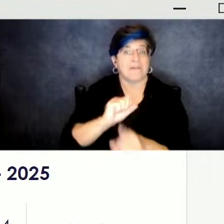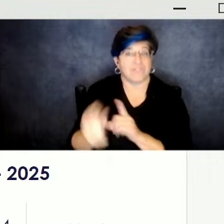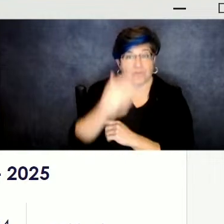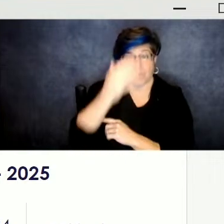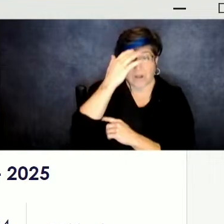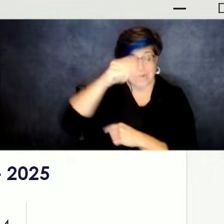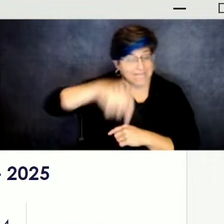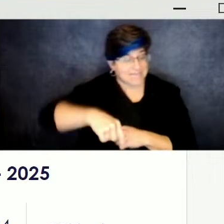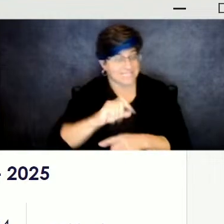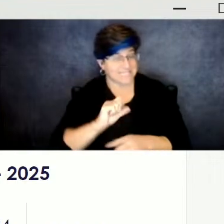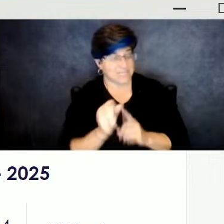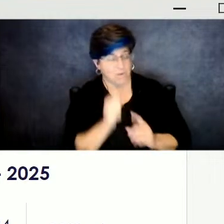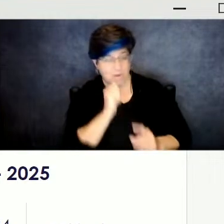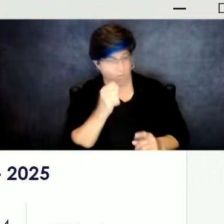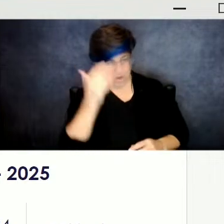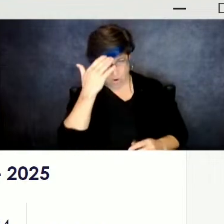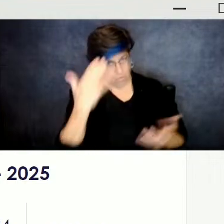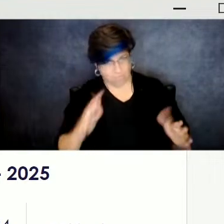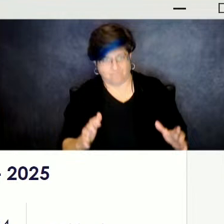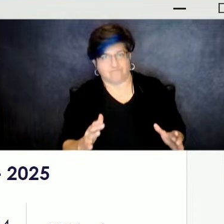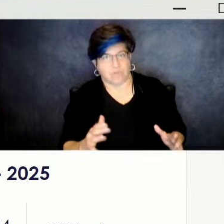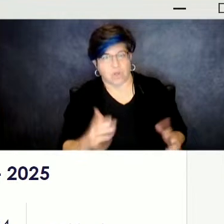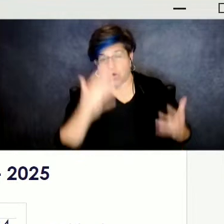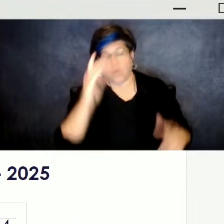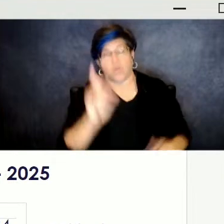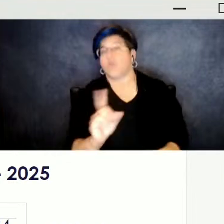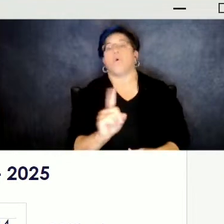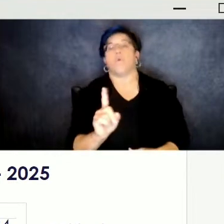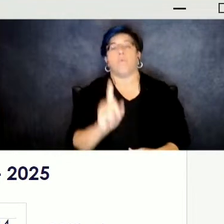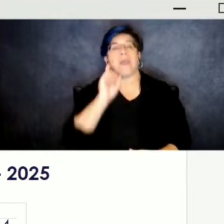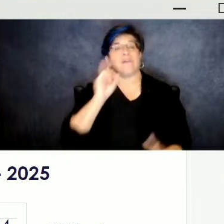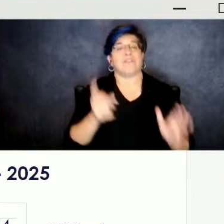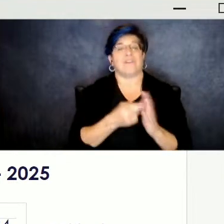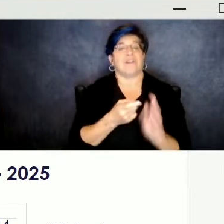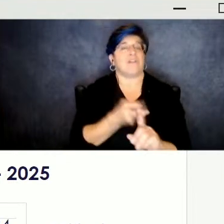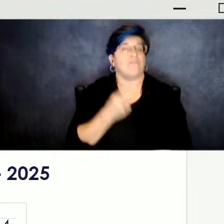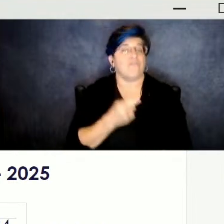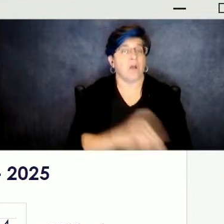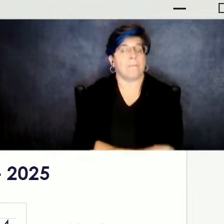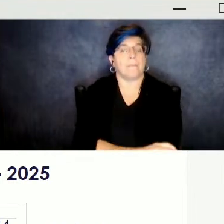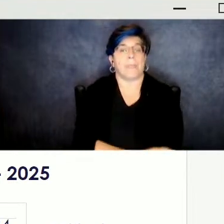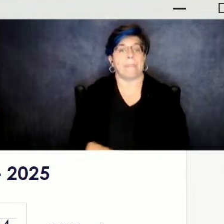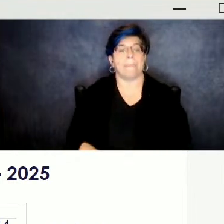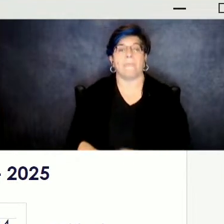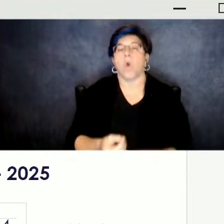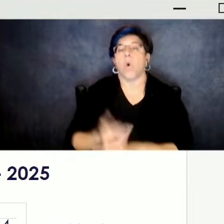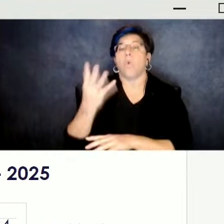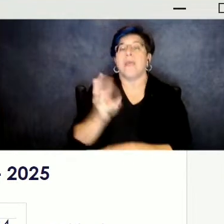NORMALLY HAVE A CASE THAT WE KNOW ABOUT. IN THIS CASE WE DON'T HAVE A